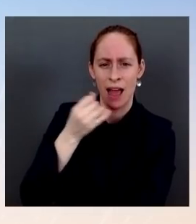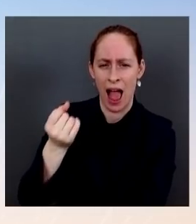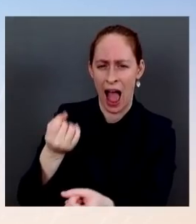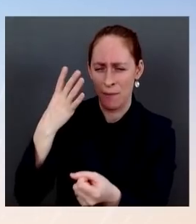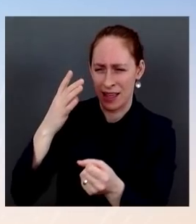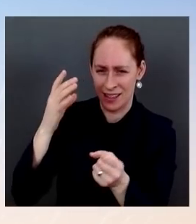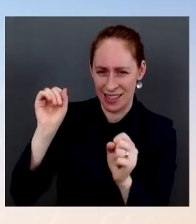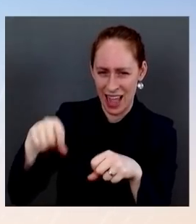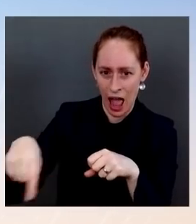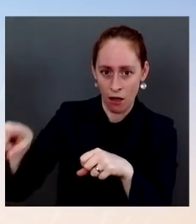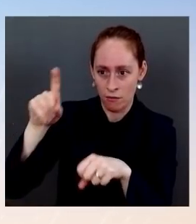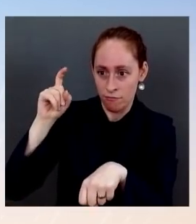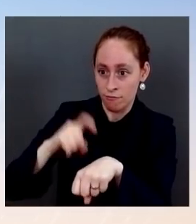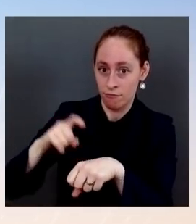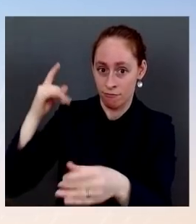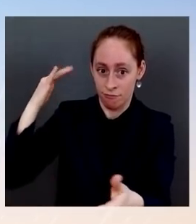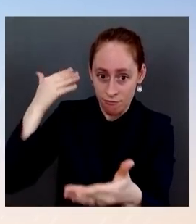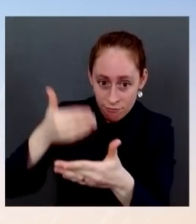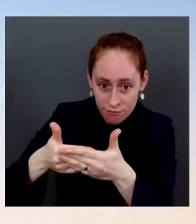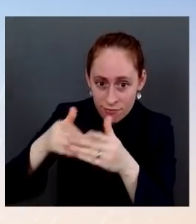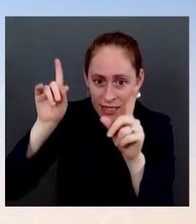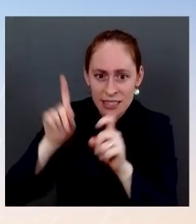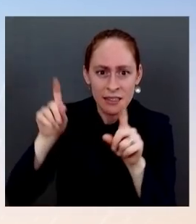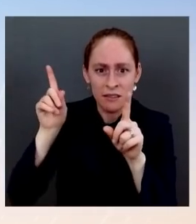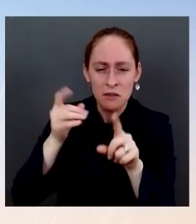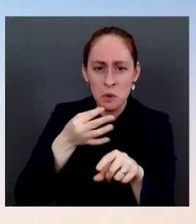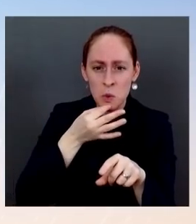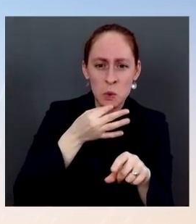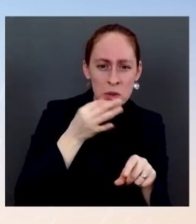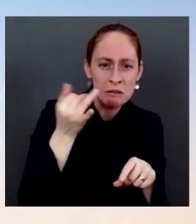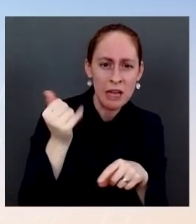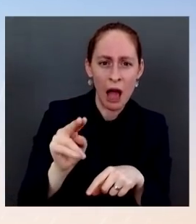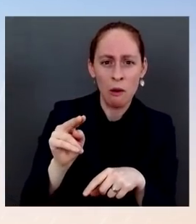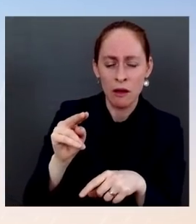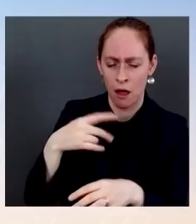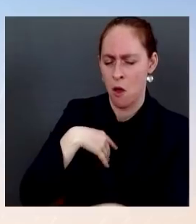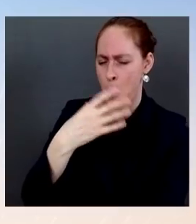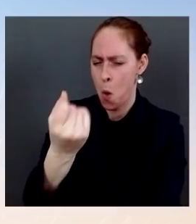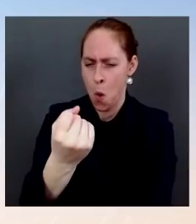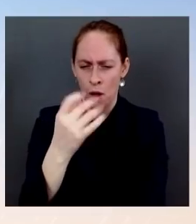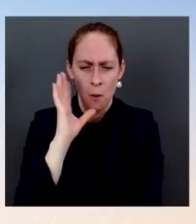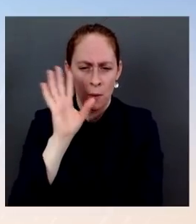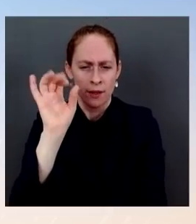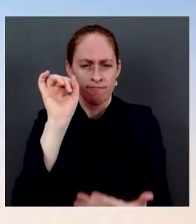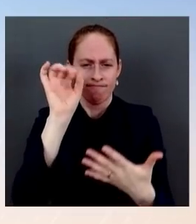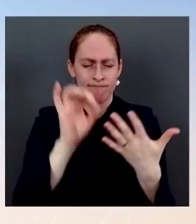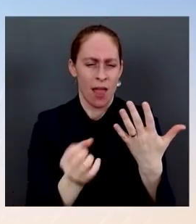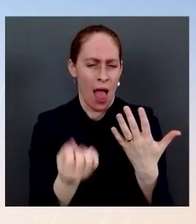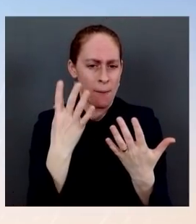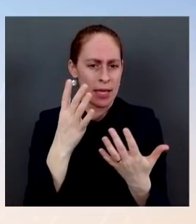you talked about the rise in Delta and Omicron, and how, you know, there were steps taken based off that. Ms. Psaki: Yeah. The Press: But what we've heard from some viewers